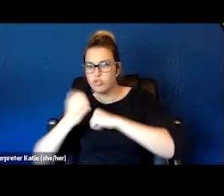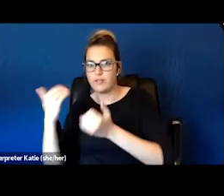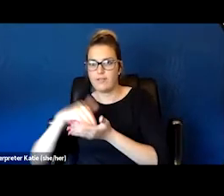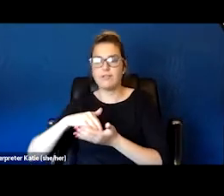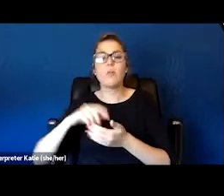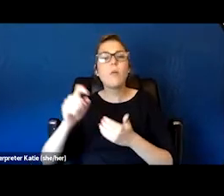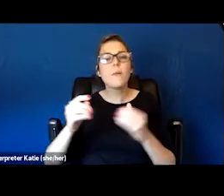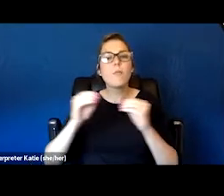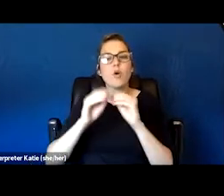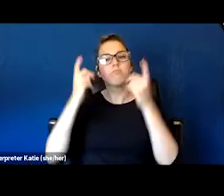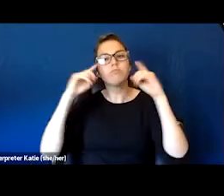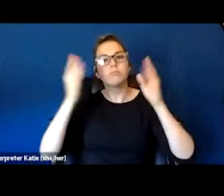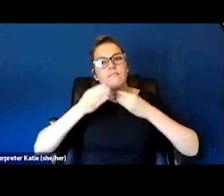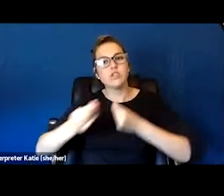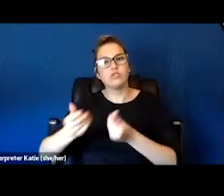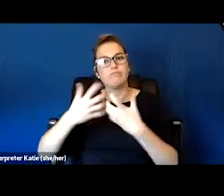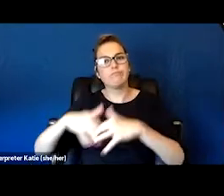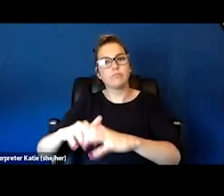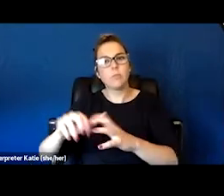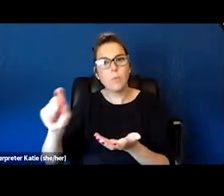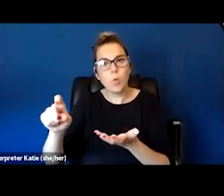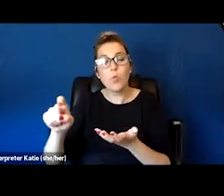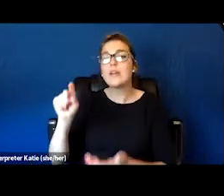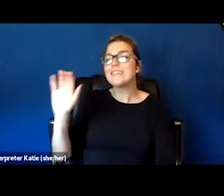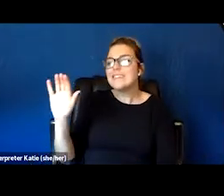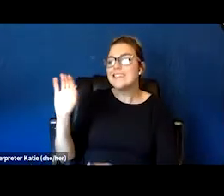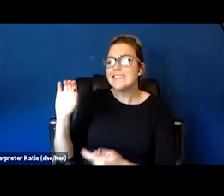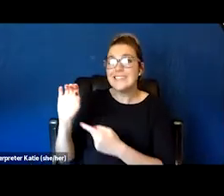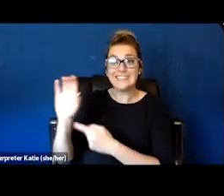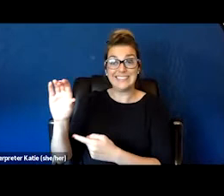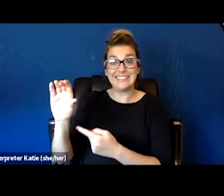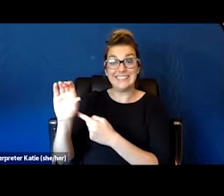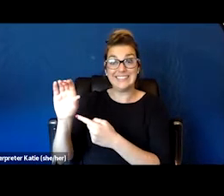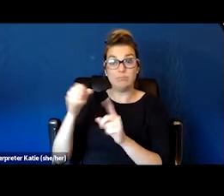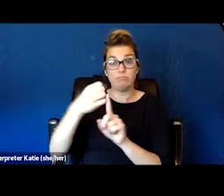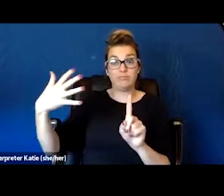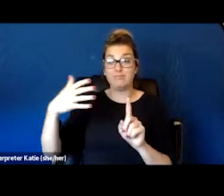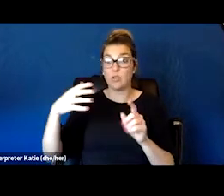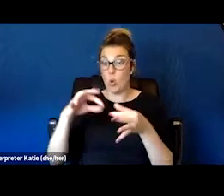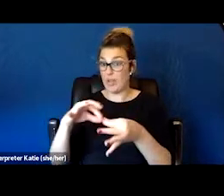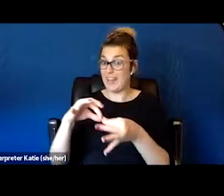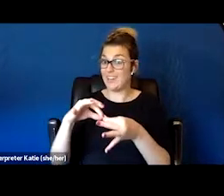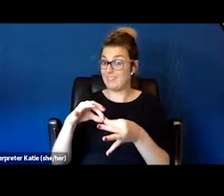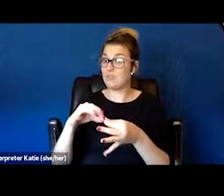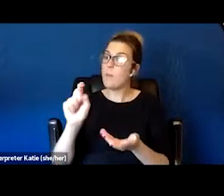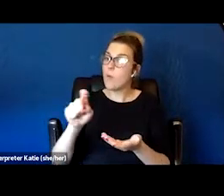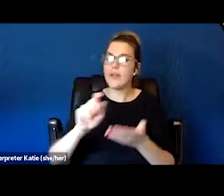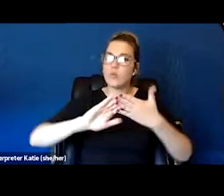So because it is a coordinated process, and again, we'll go through the phases in a moment, but it was meant to have communities figure out ways